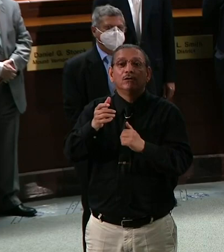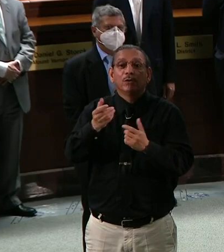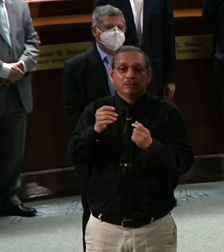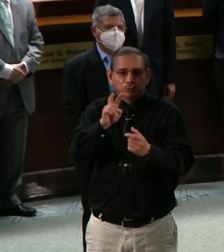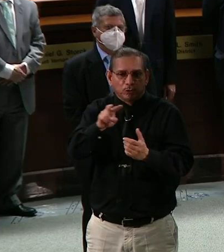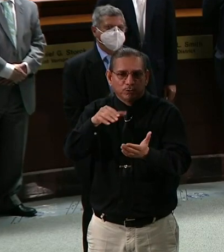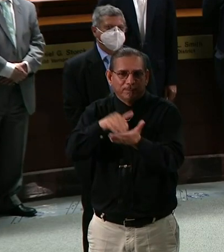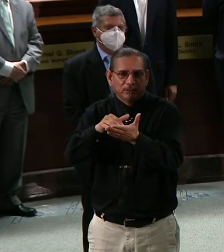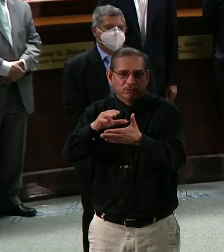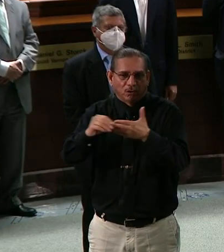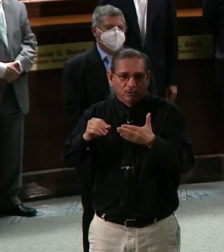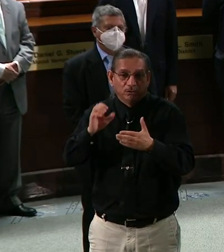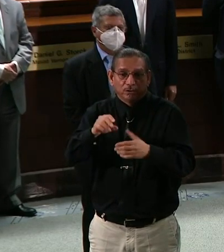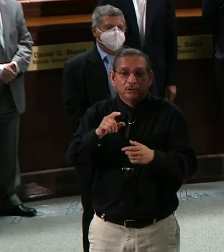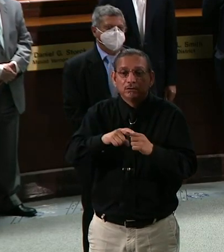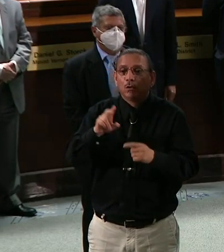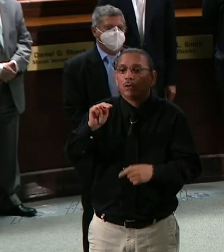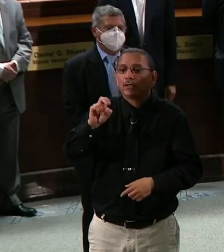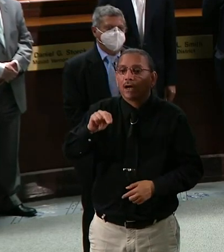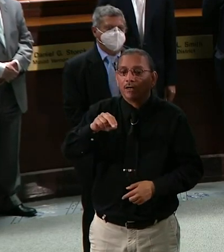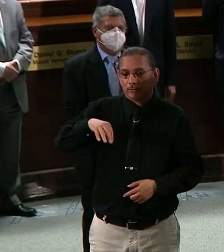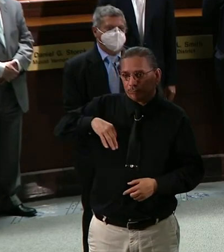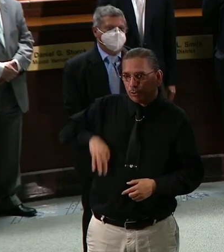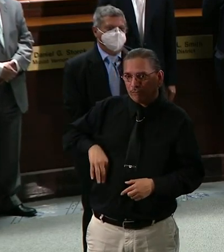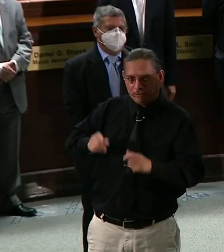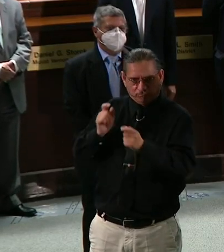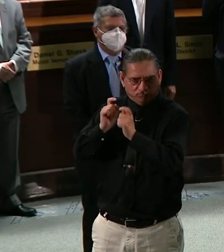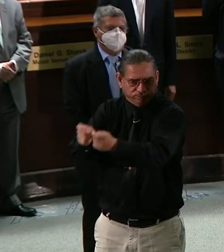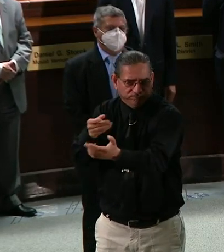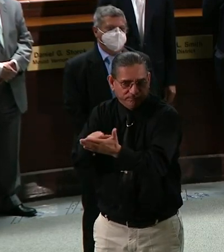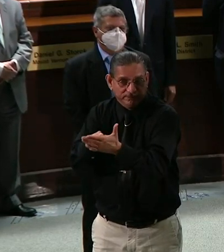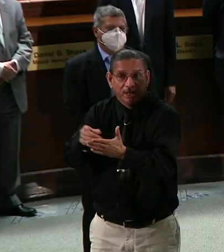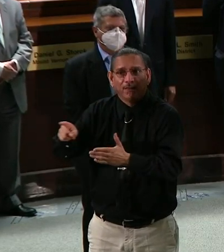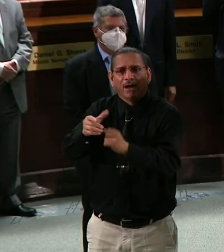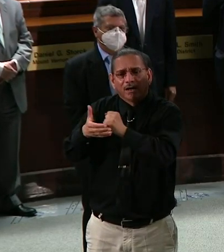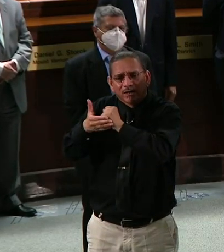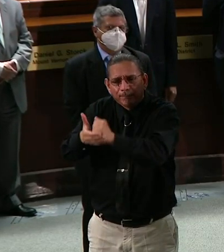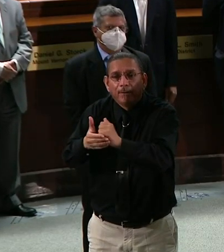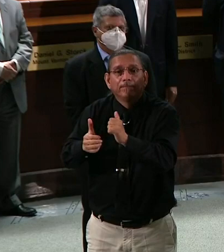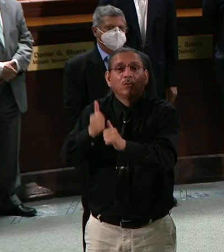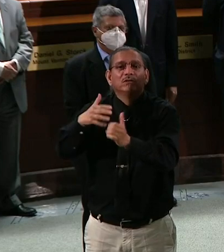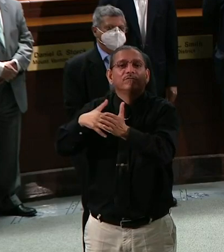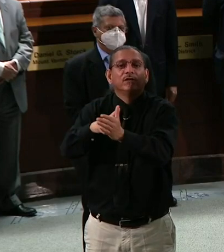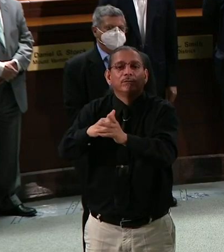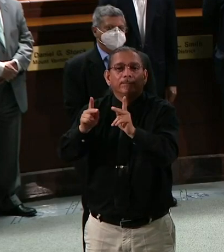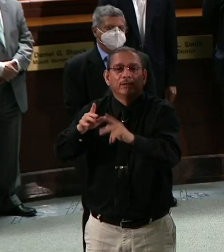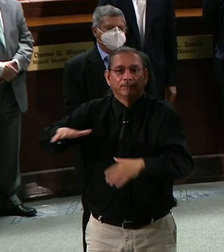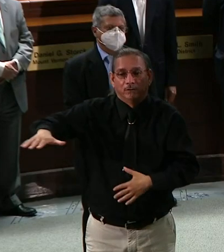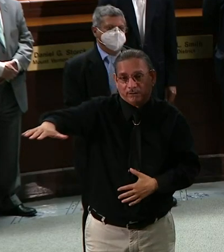FIVE MILLION DOLLARS INTO THE HANDS OF OUR NONPROFIT COMMUNITIES TO PROVIDE RELIEF